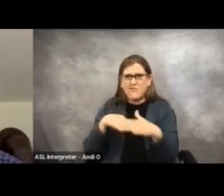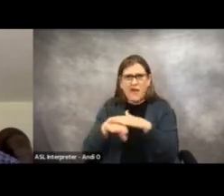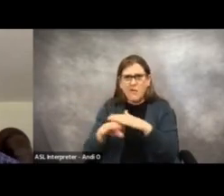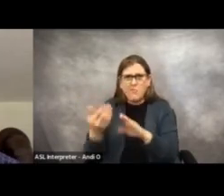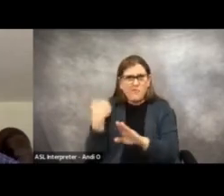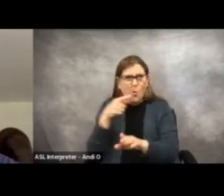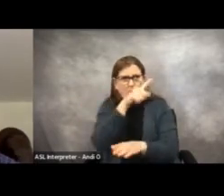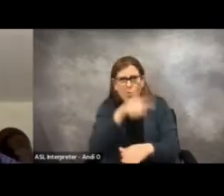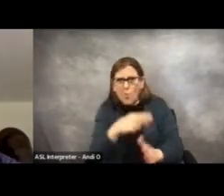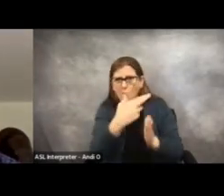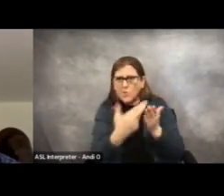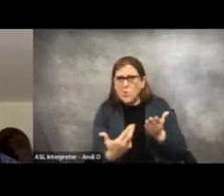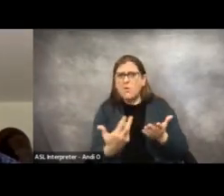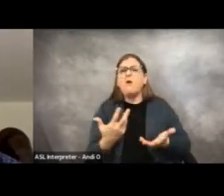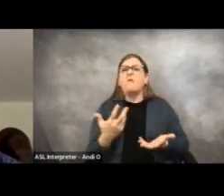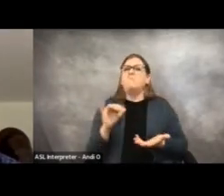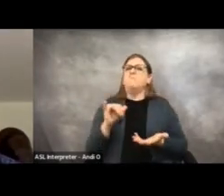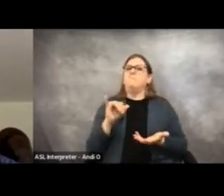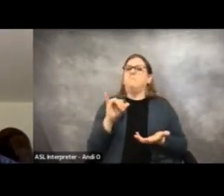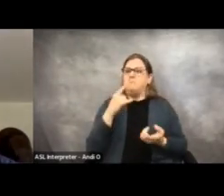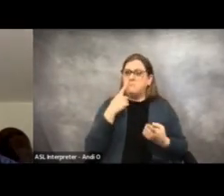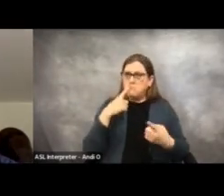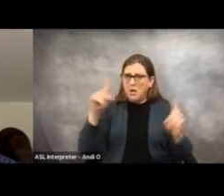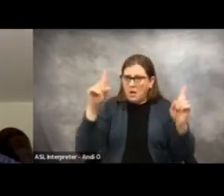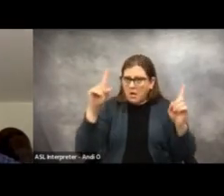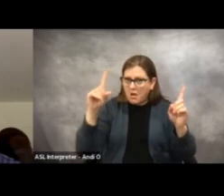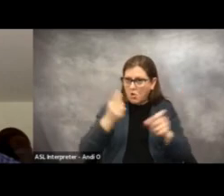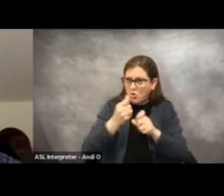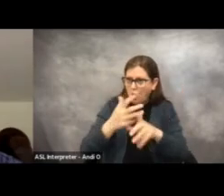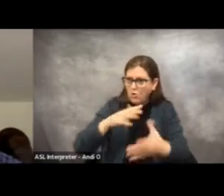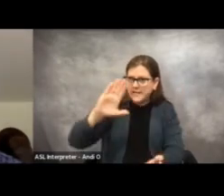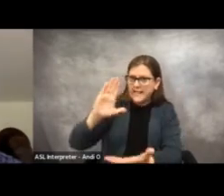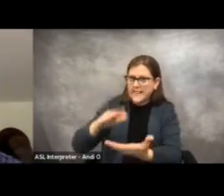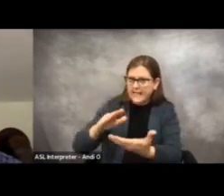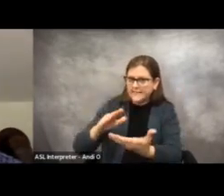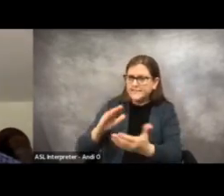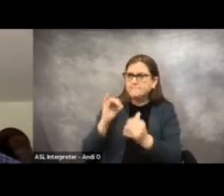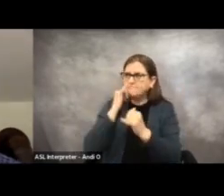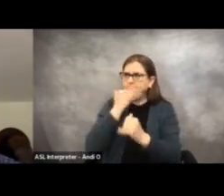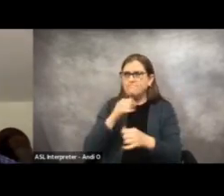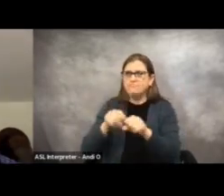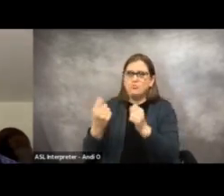prior to this, that this can result in a decreased recidivism, and increased